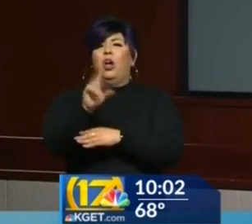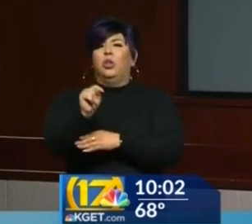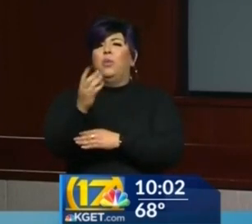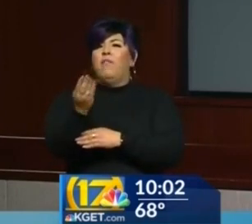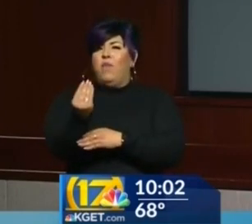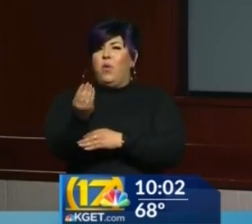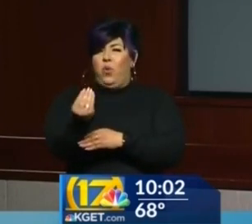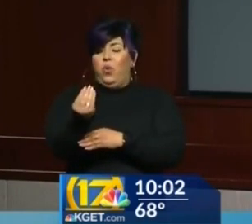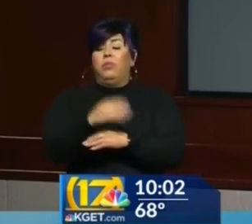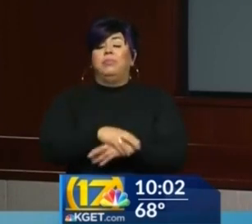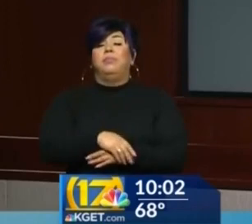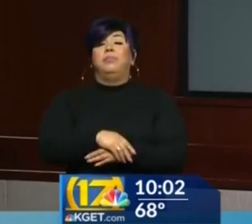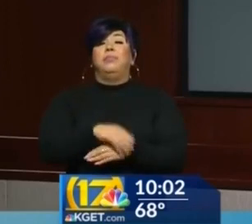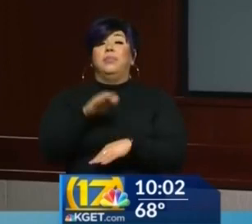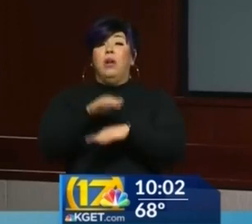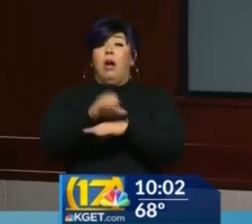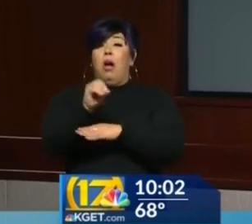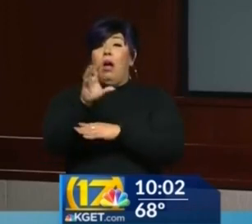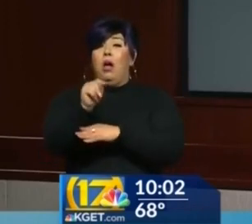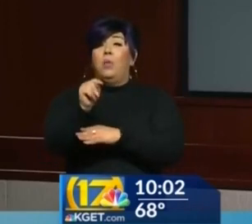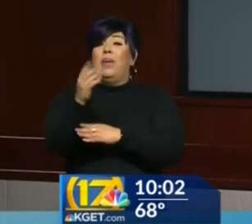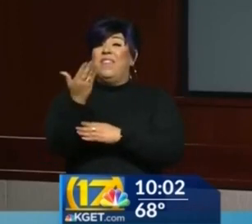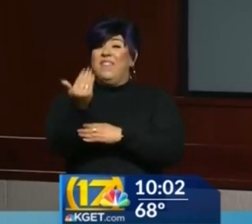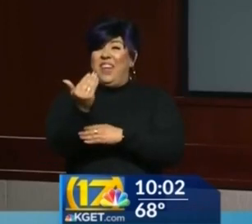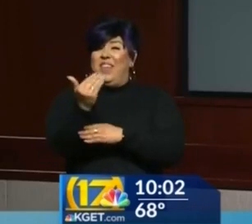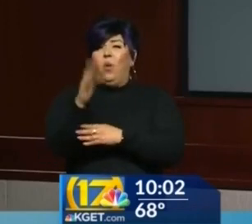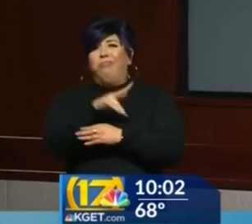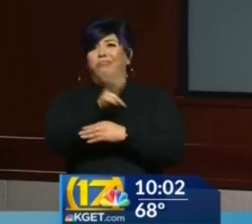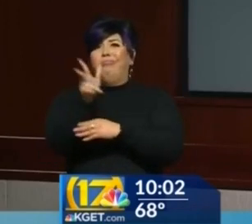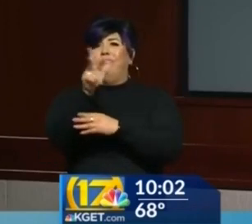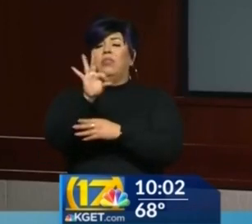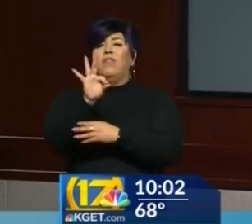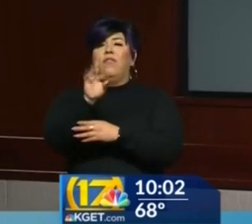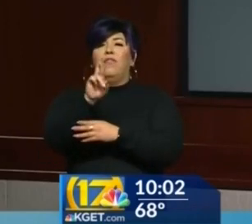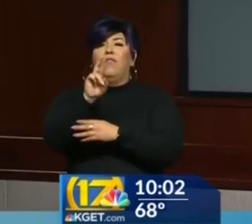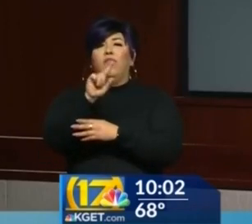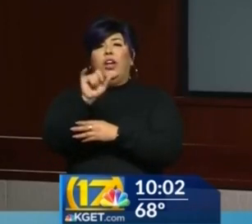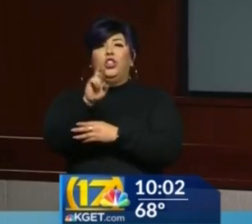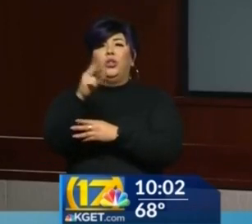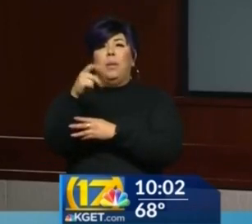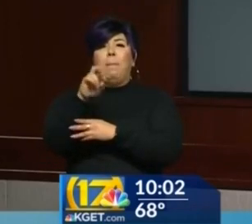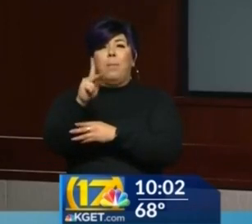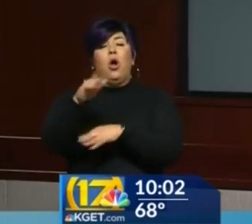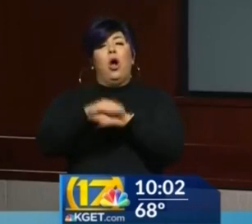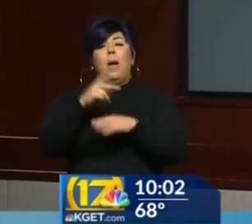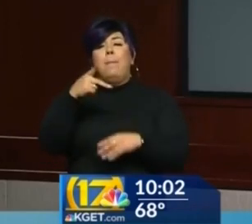AND UNION AVENUE FROM 8 TO 6 PM ON WEDNESDAY IT WILL BE AT THE PARK PLACE SENIOR APARTMENTS